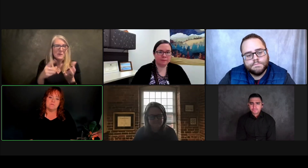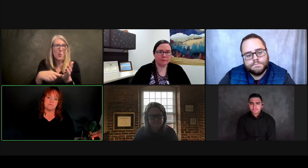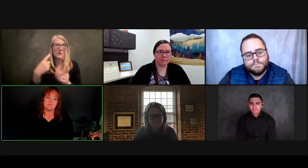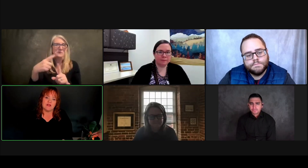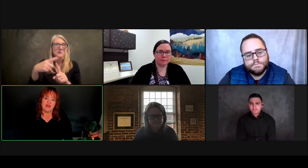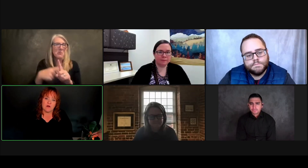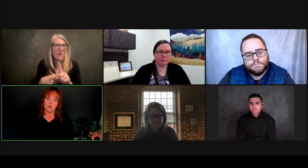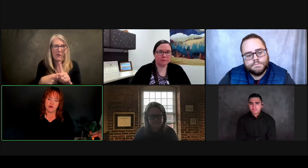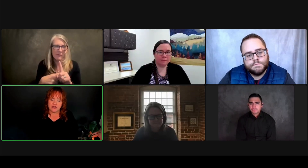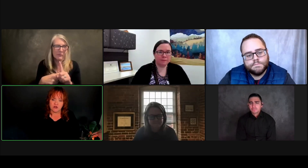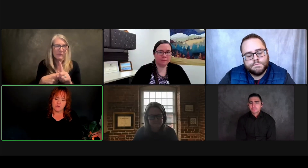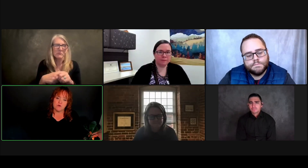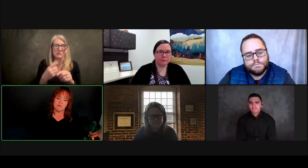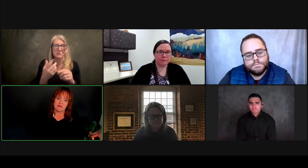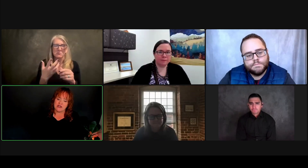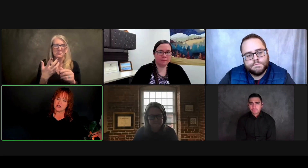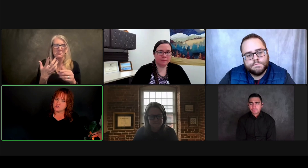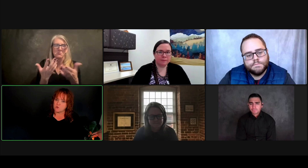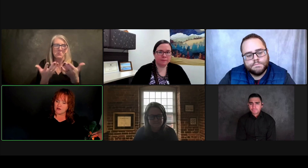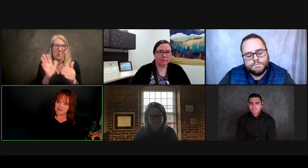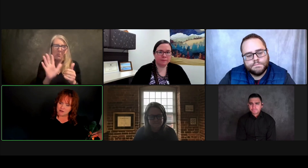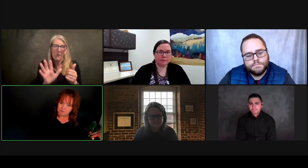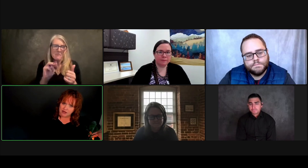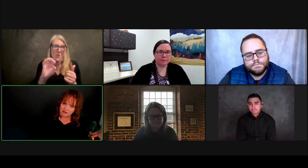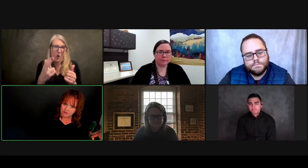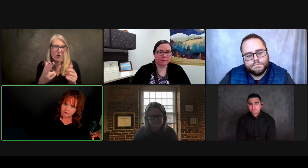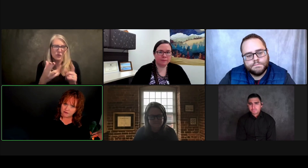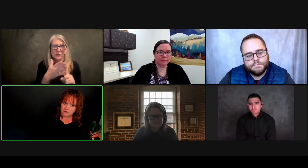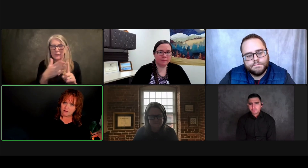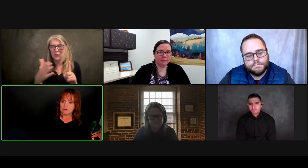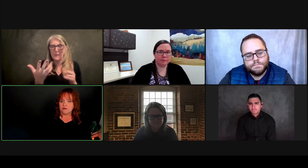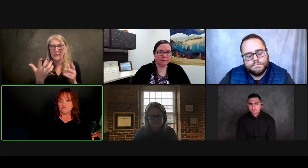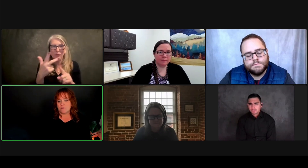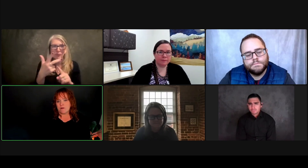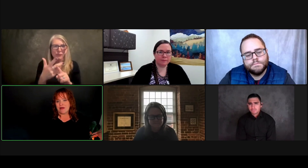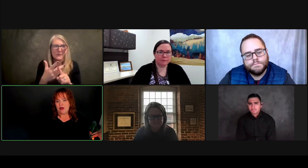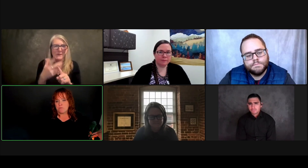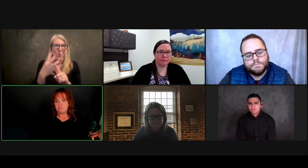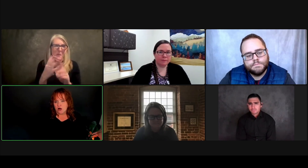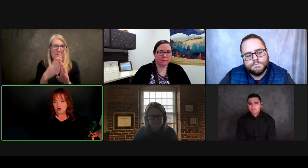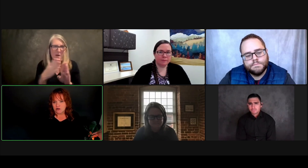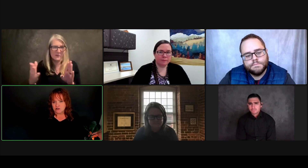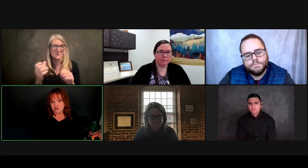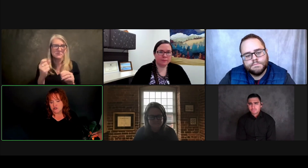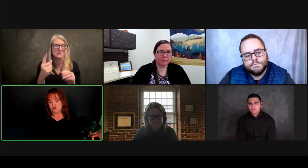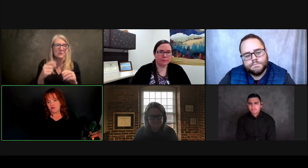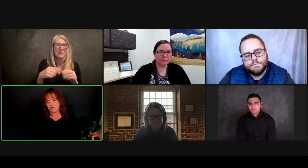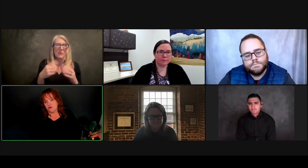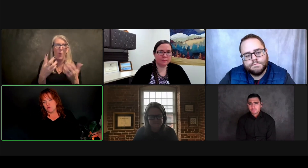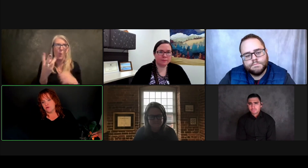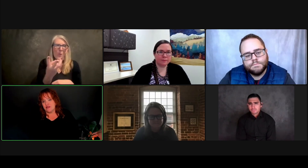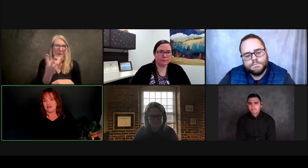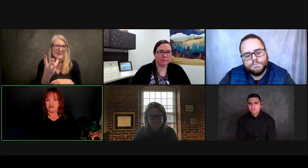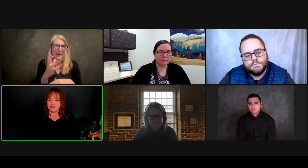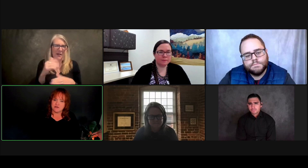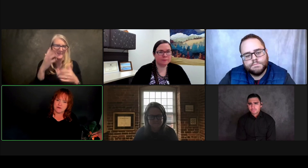That working group will meet just once a month from about March through the next three or four